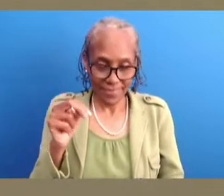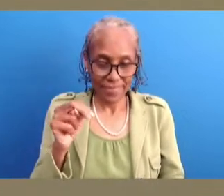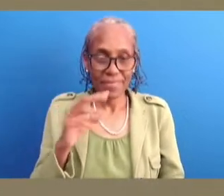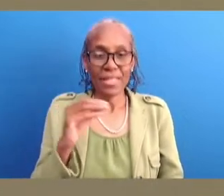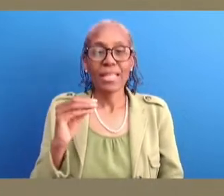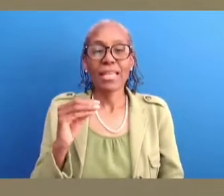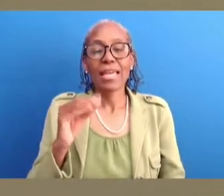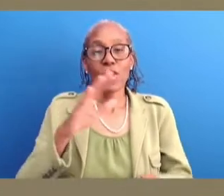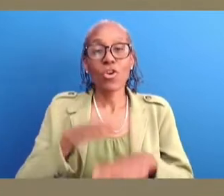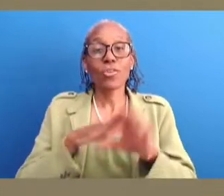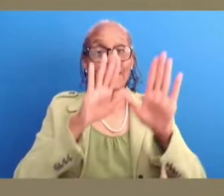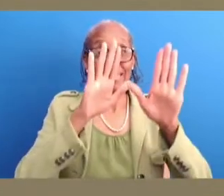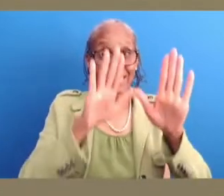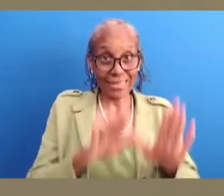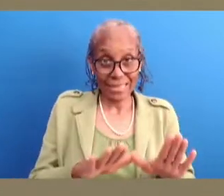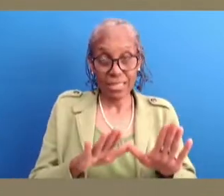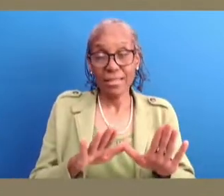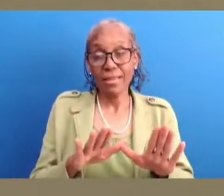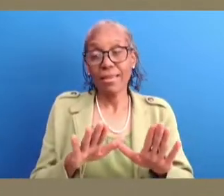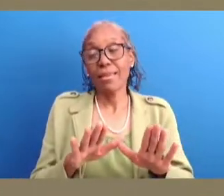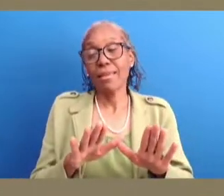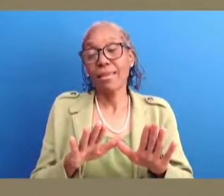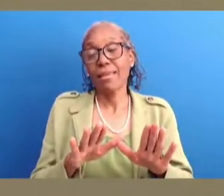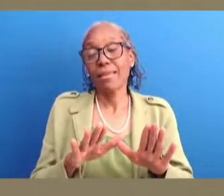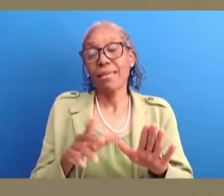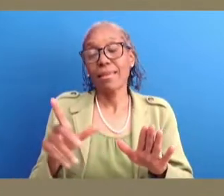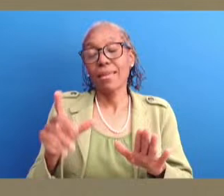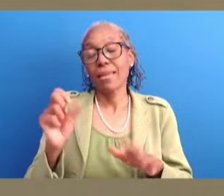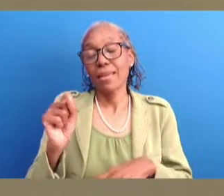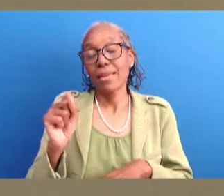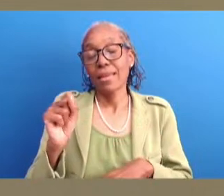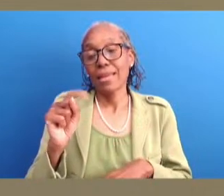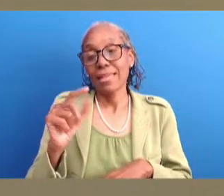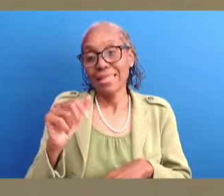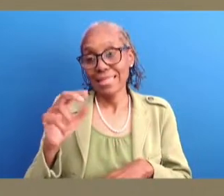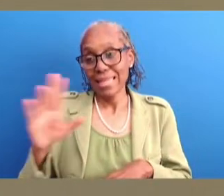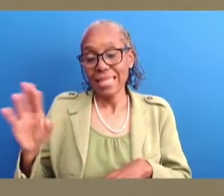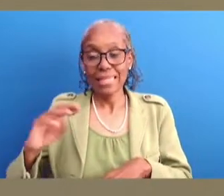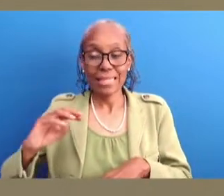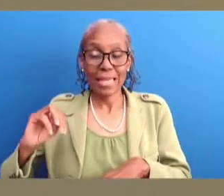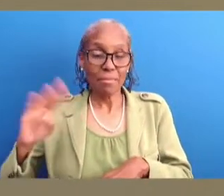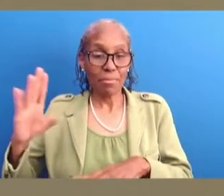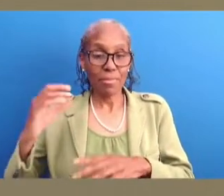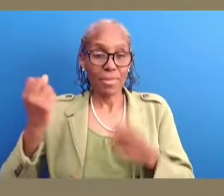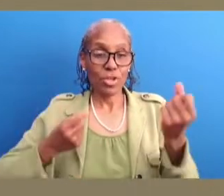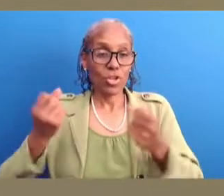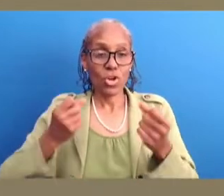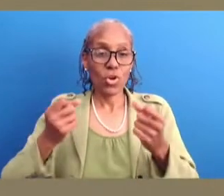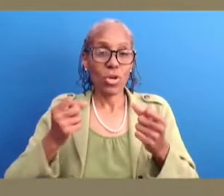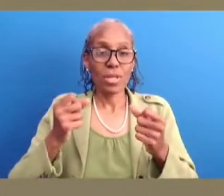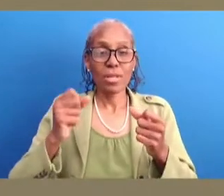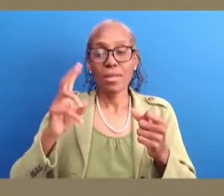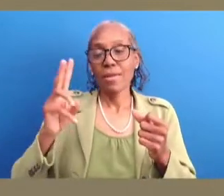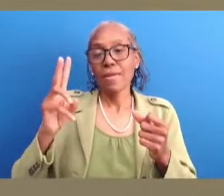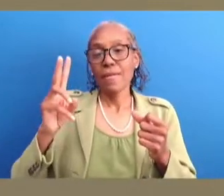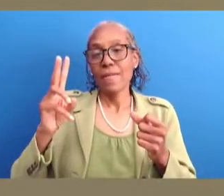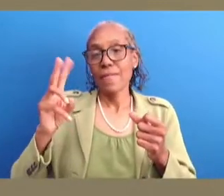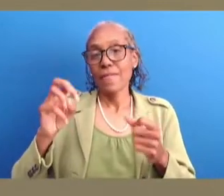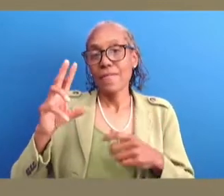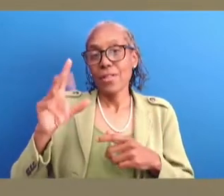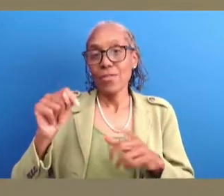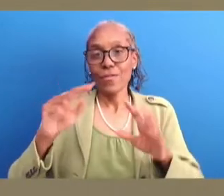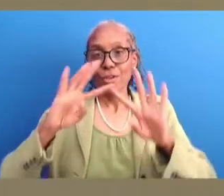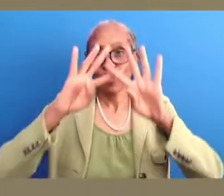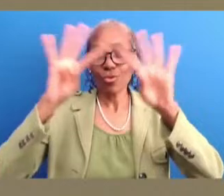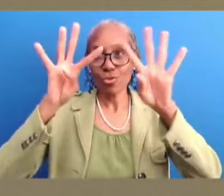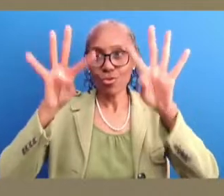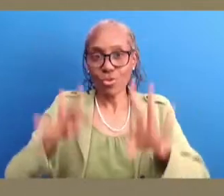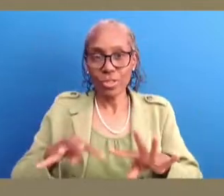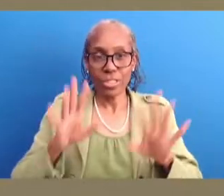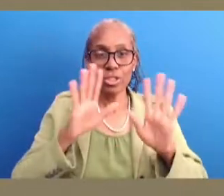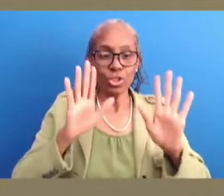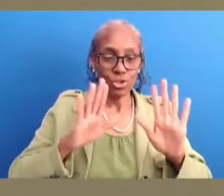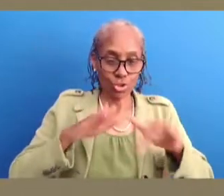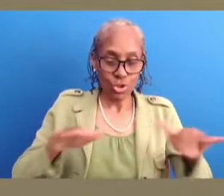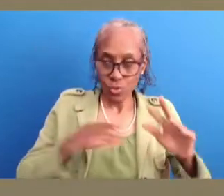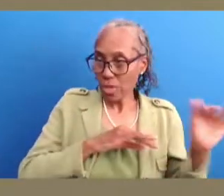FROM WAVES RADIO STATION.